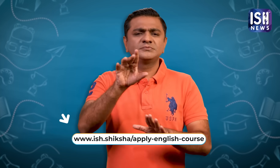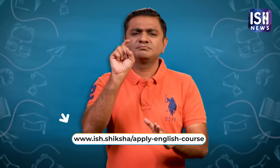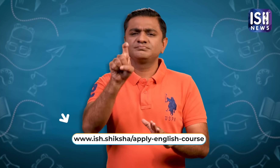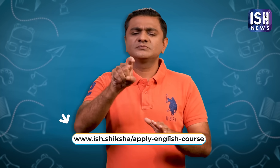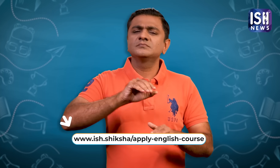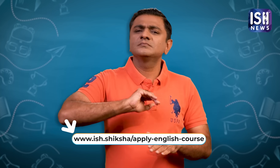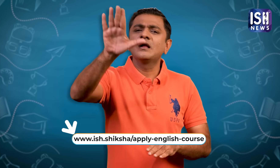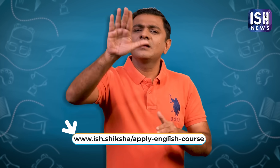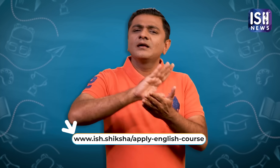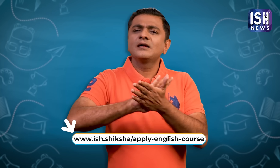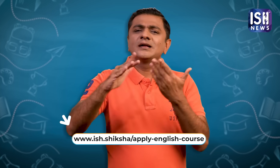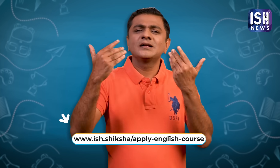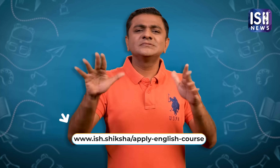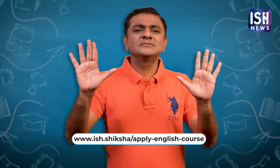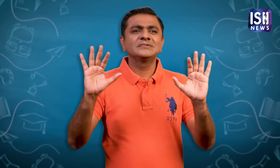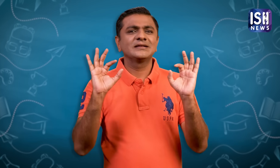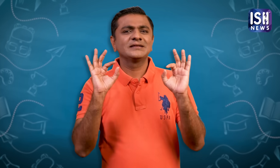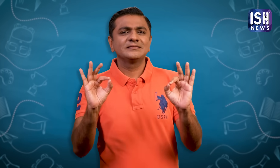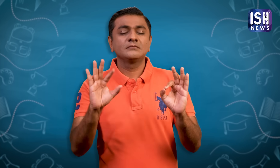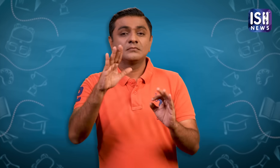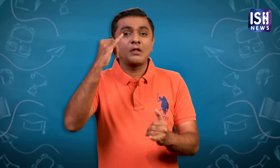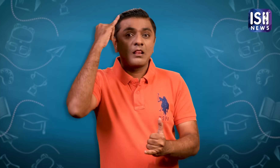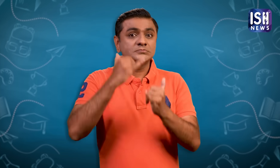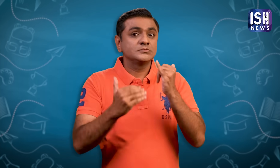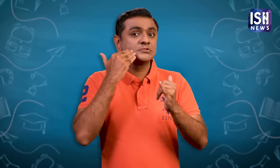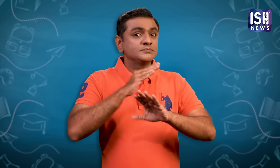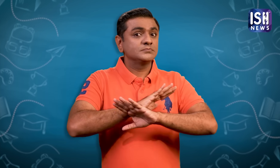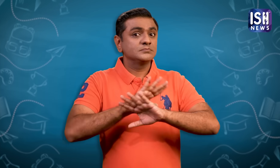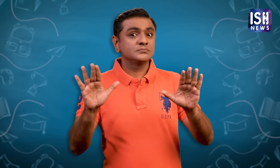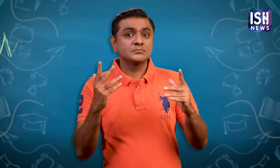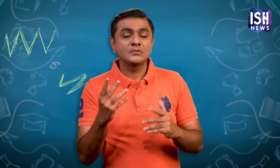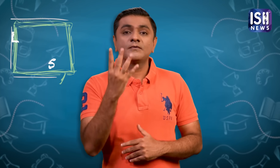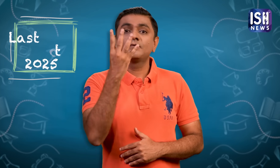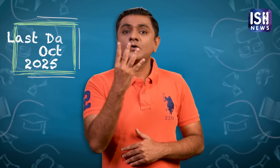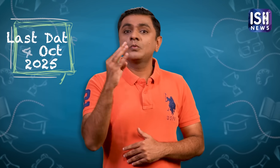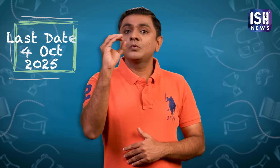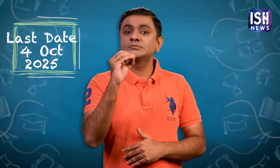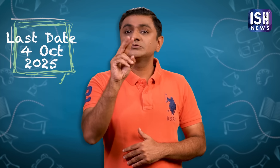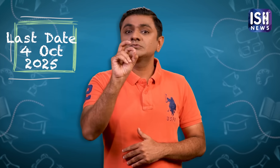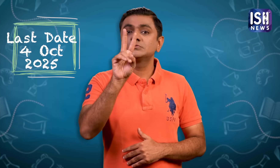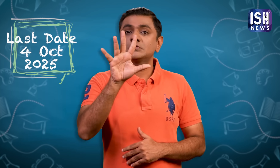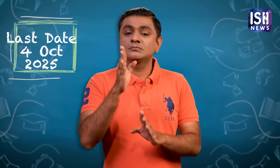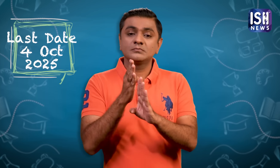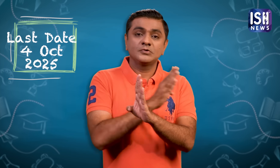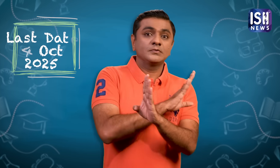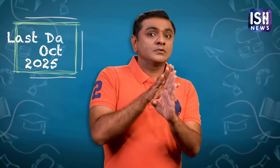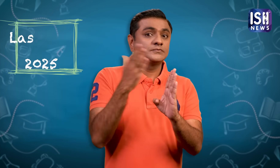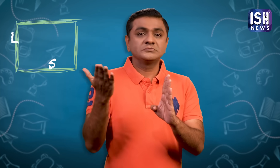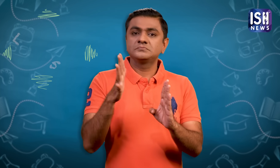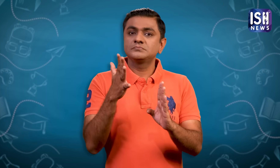Once done, submit it. Application is completed. The last date for applications is 4th October 2025.